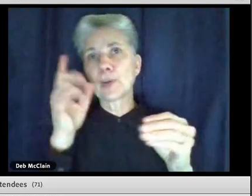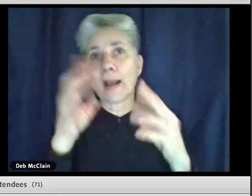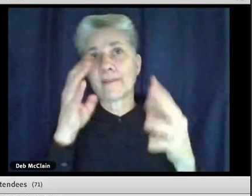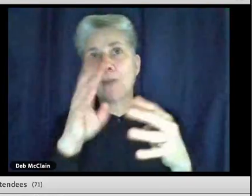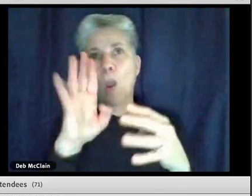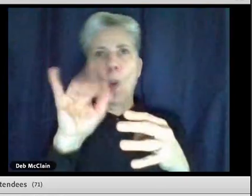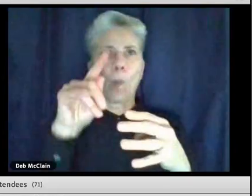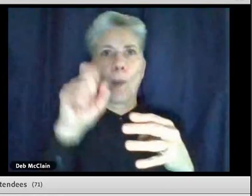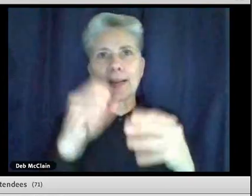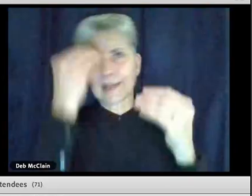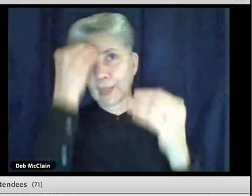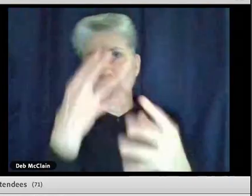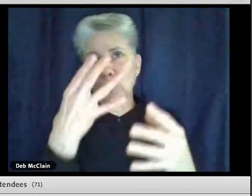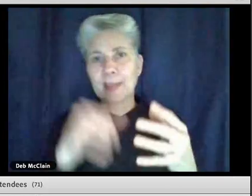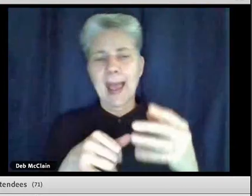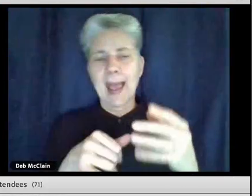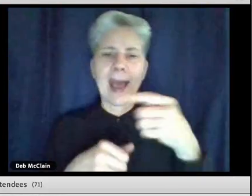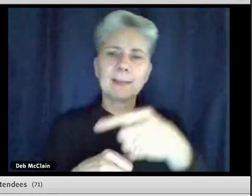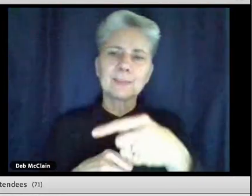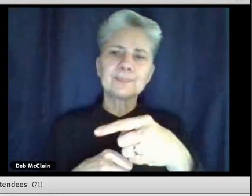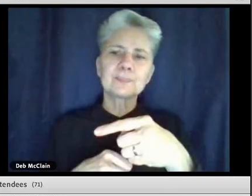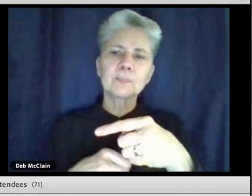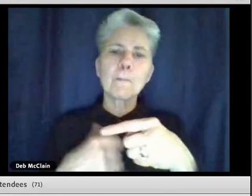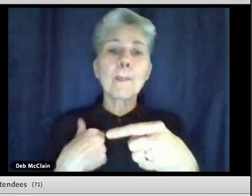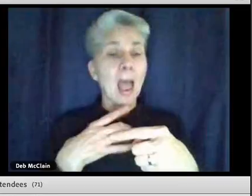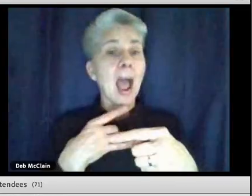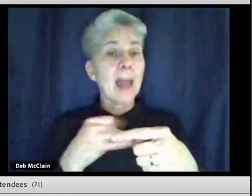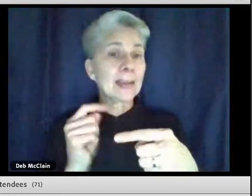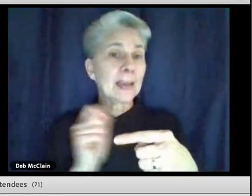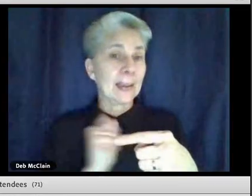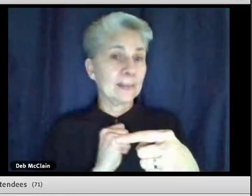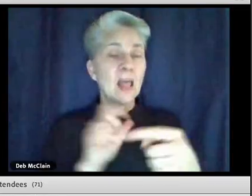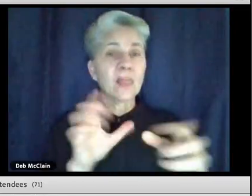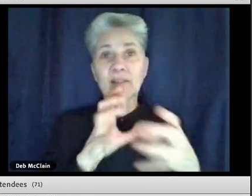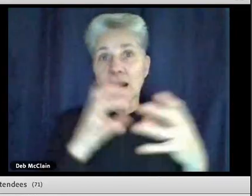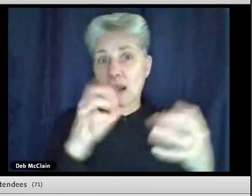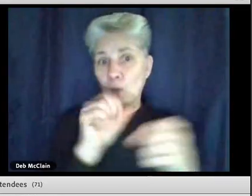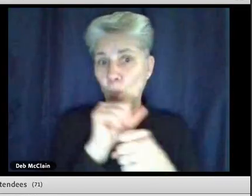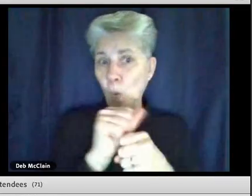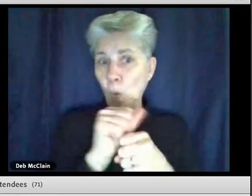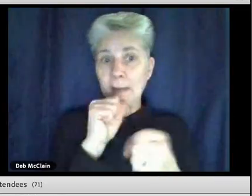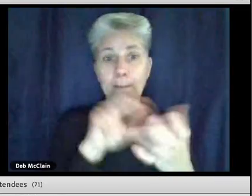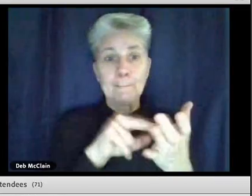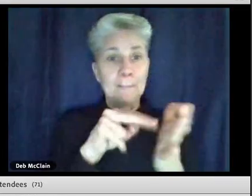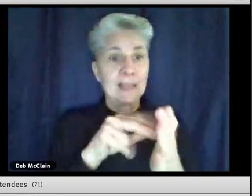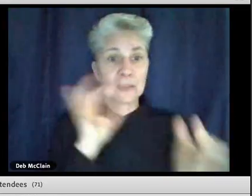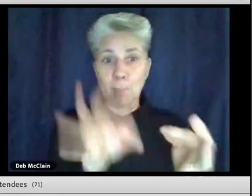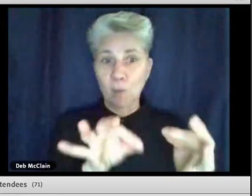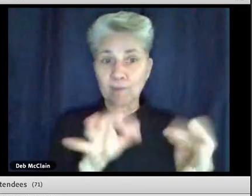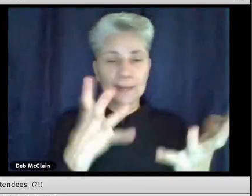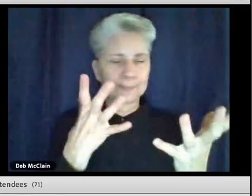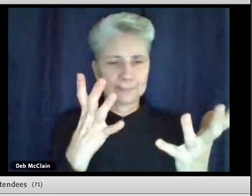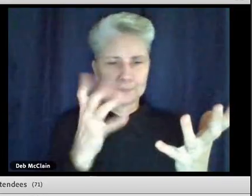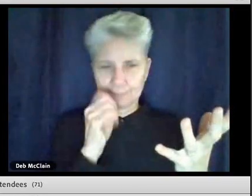It's not -- You know, it's someone's organization that kind of ranks the news. I like it.